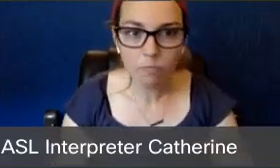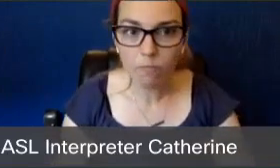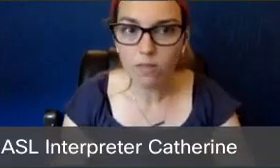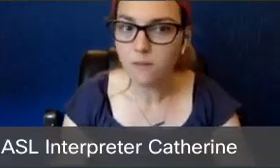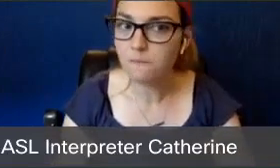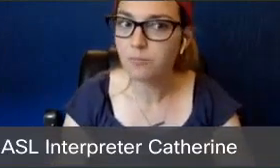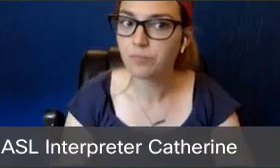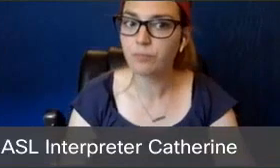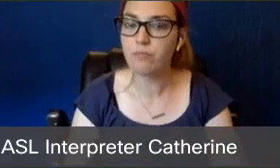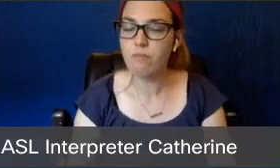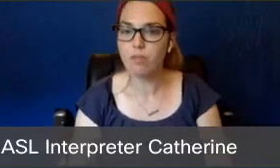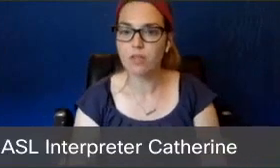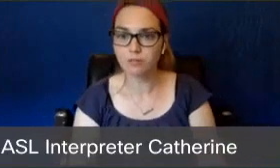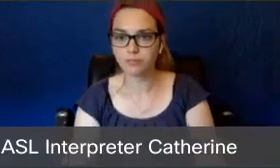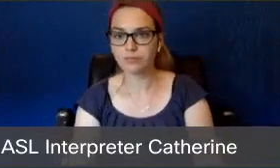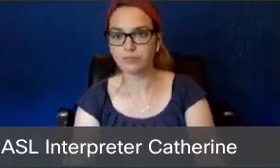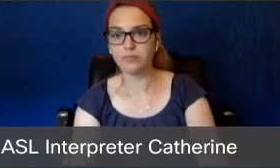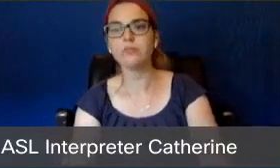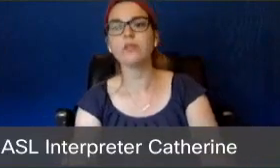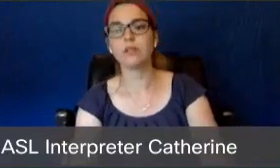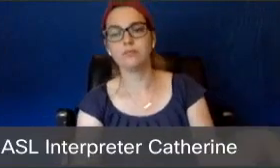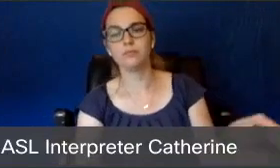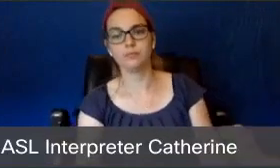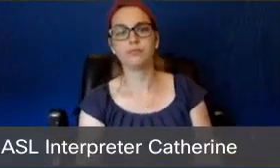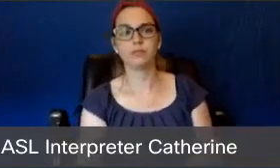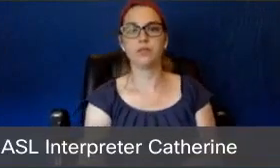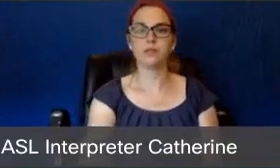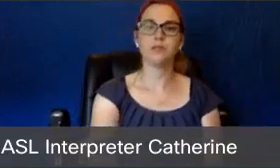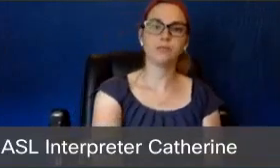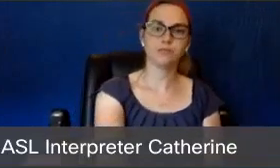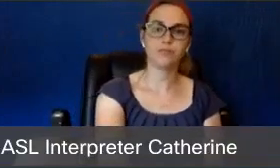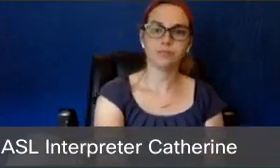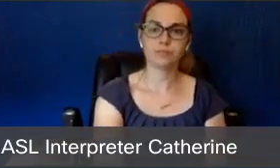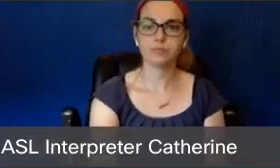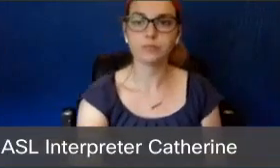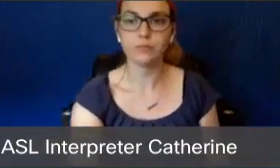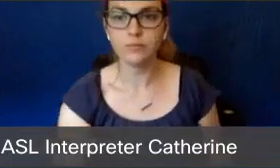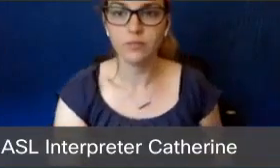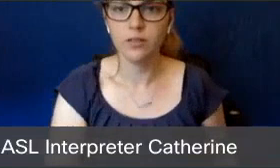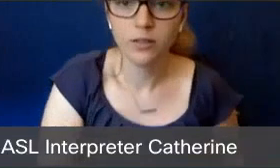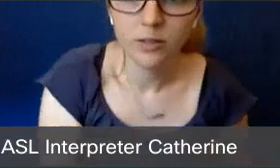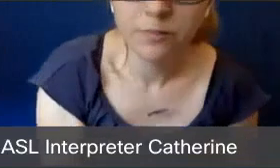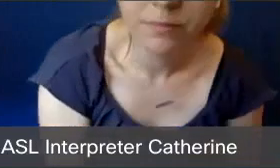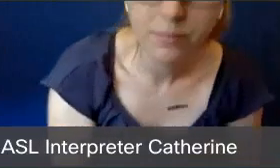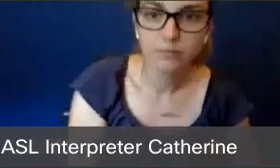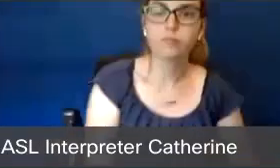of decision-making, you are violating the medical standard of care for the treatment of opioid use disorders